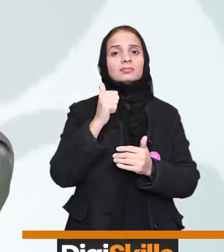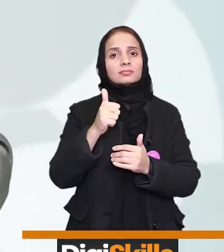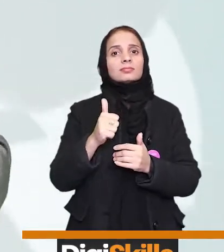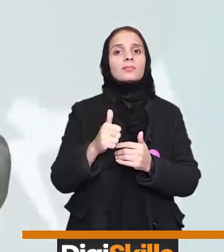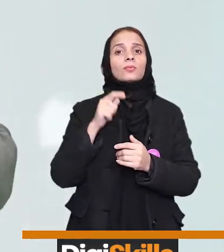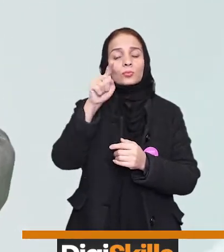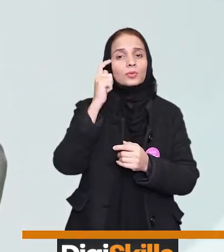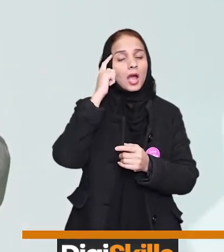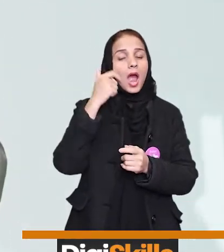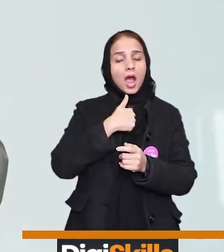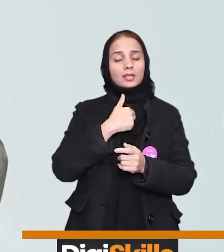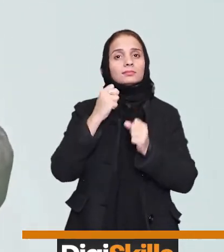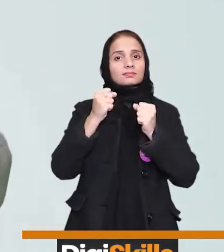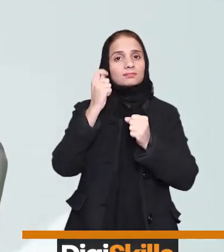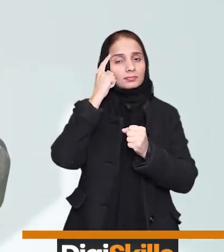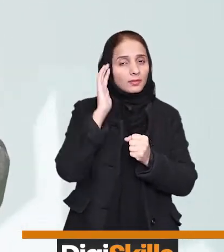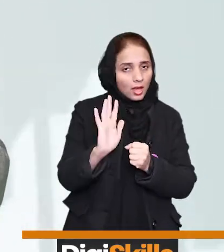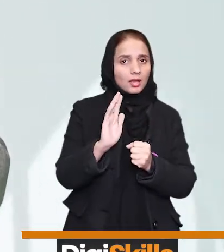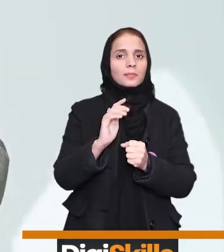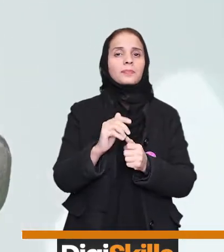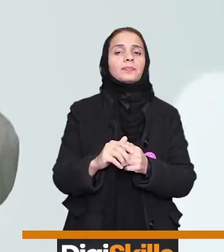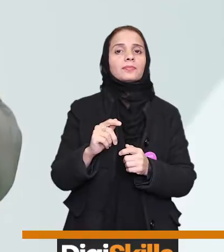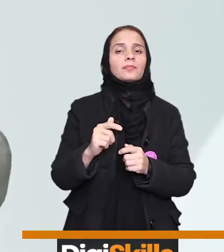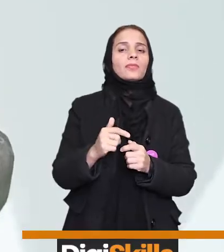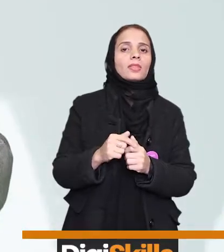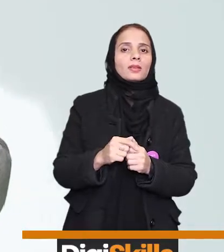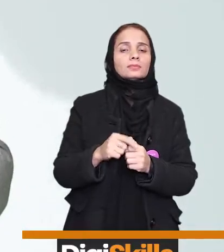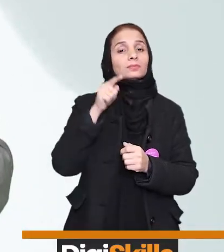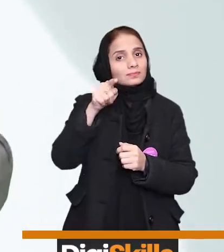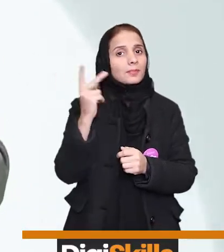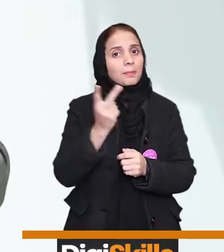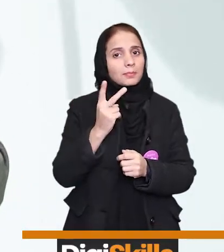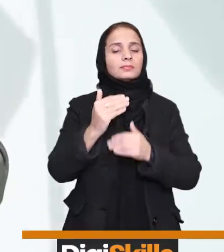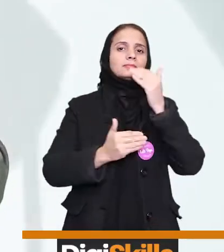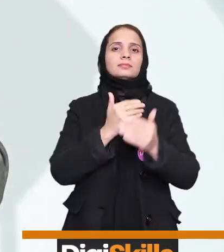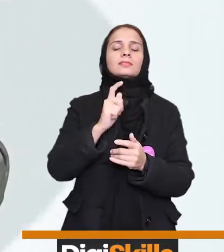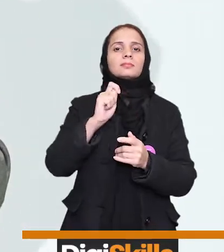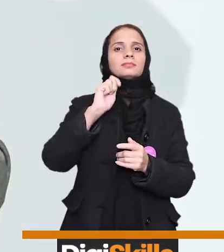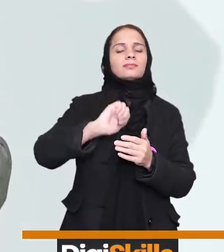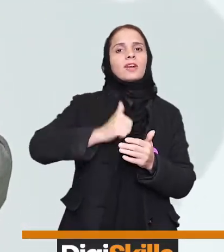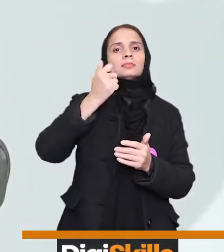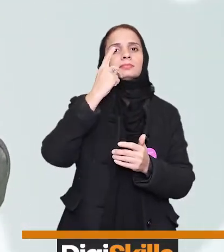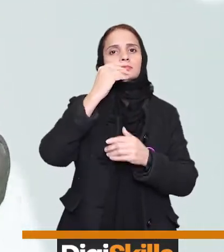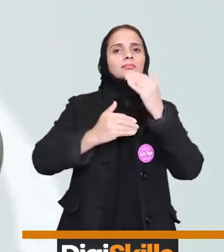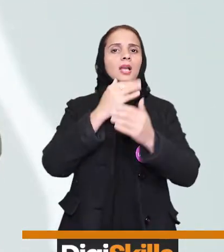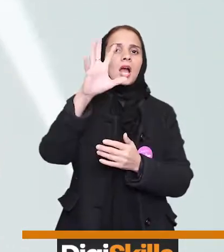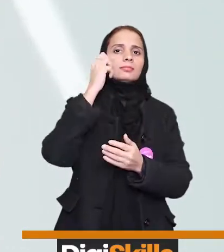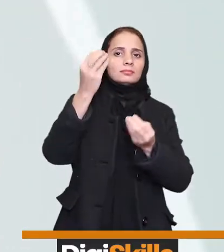When you have this trust and belief in yourself then you can successfully undertake the project